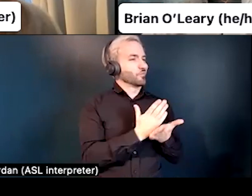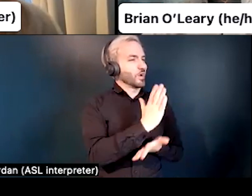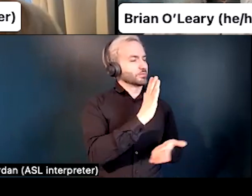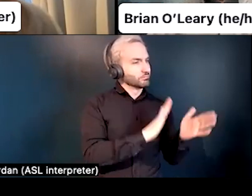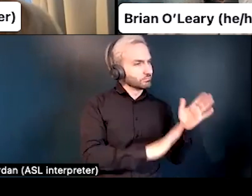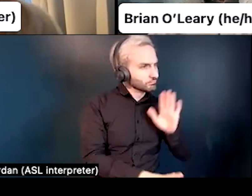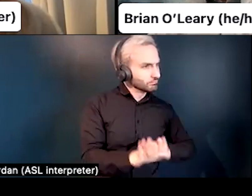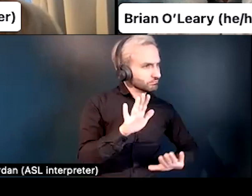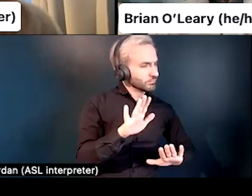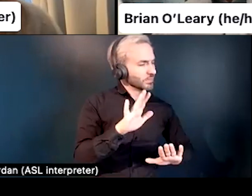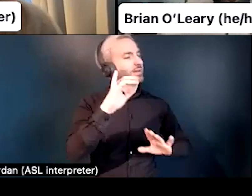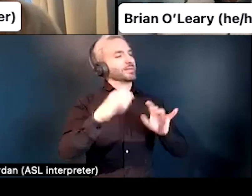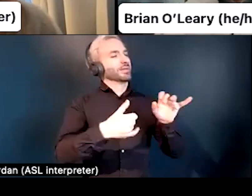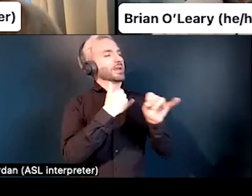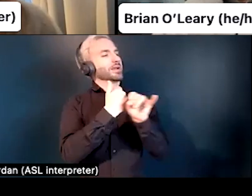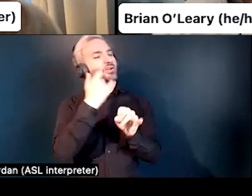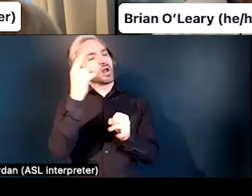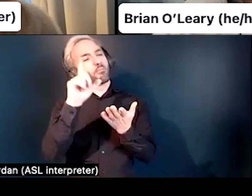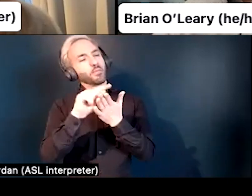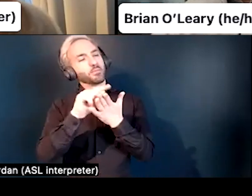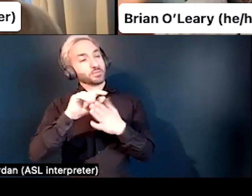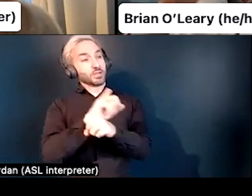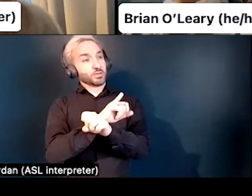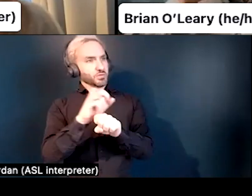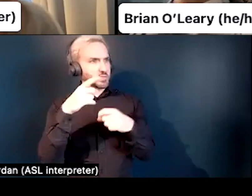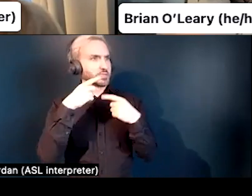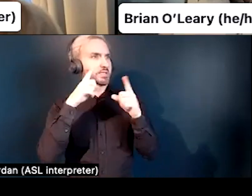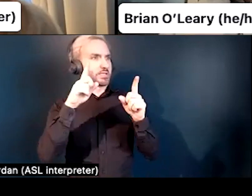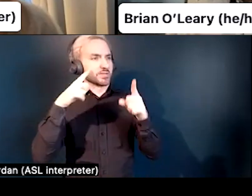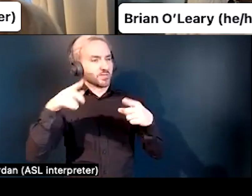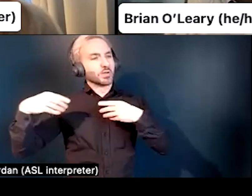has proven to be very successful over the years doing this, selling rights to publishers around